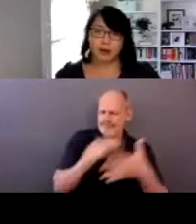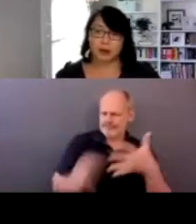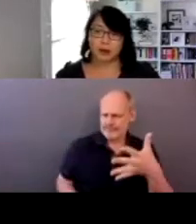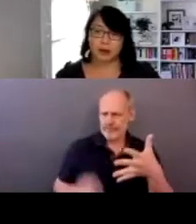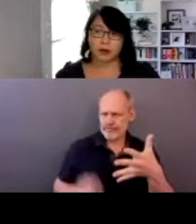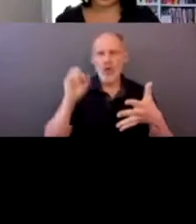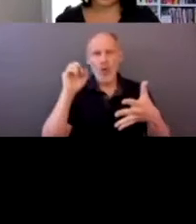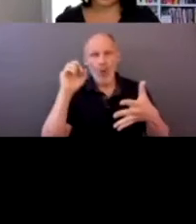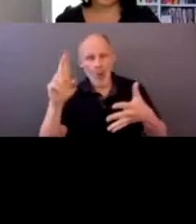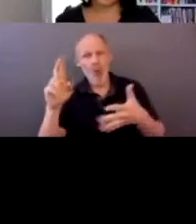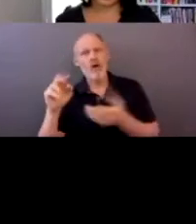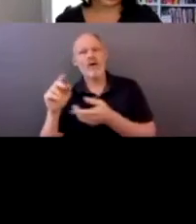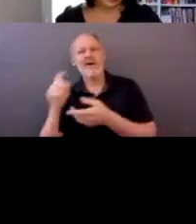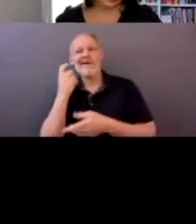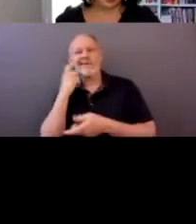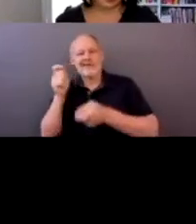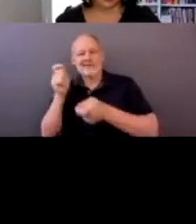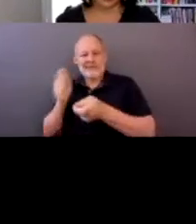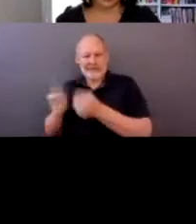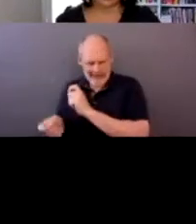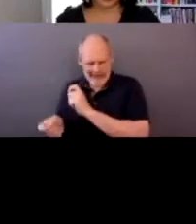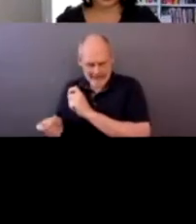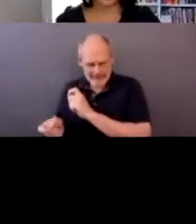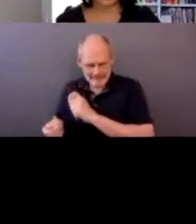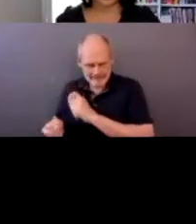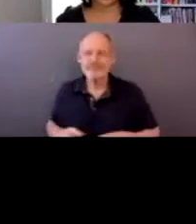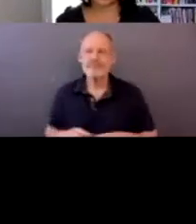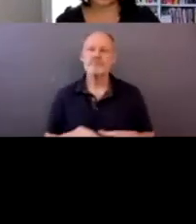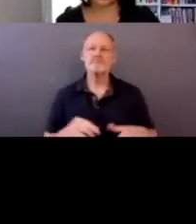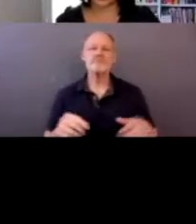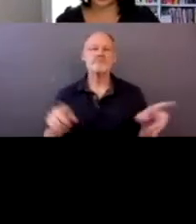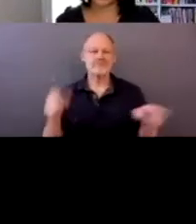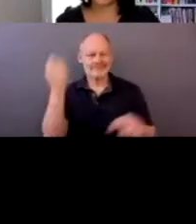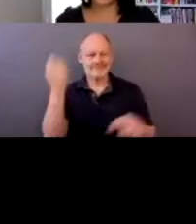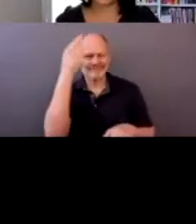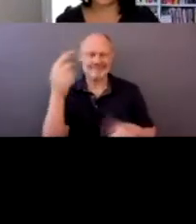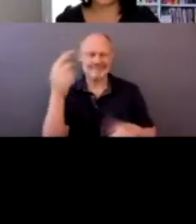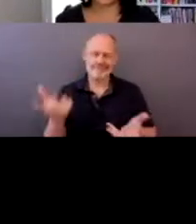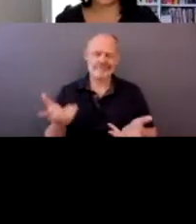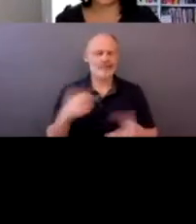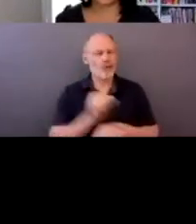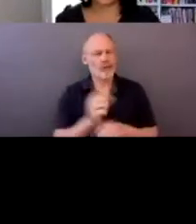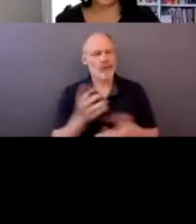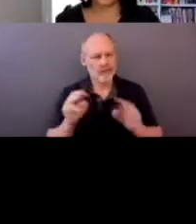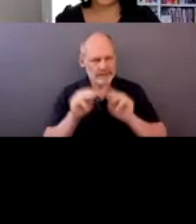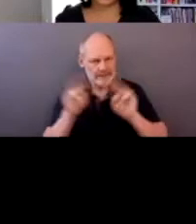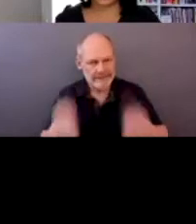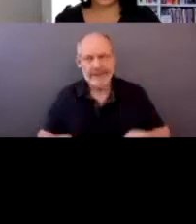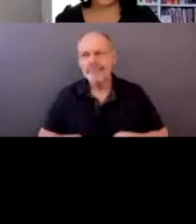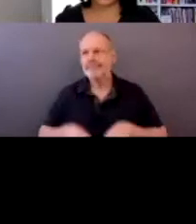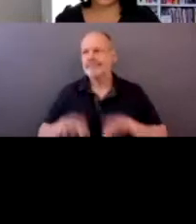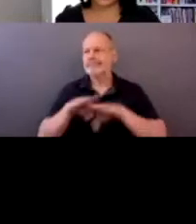that I'll highlight in terms of being in the museum in this time is one of our latest